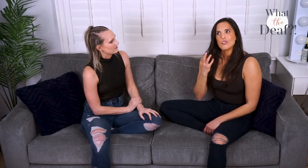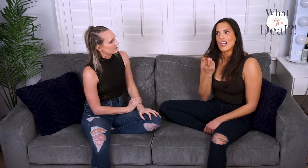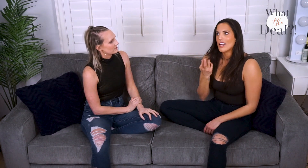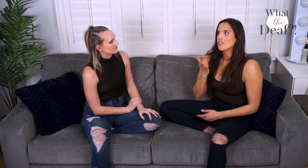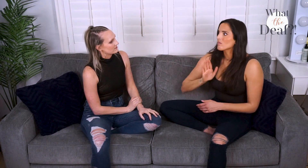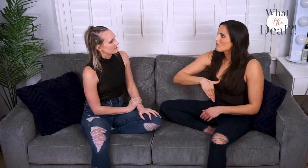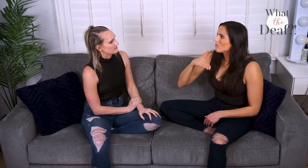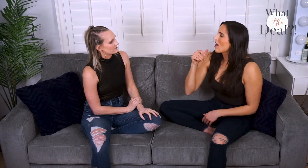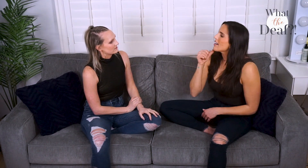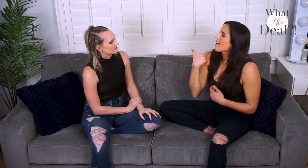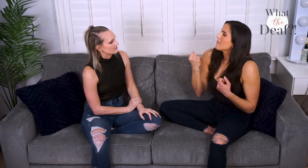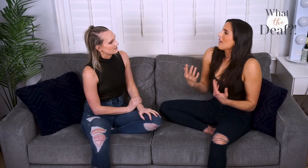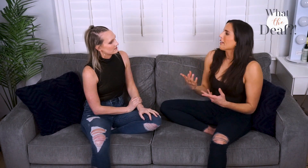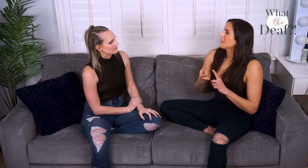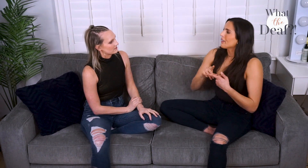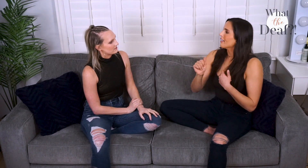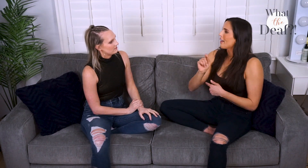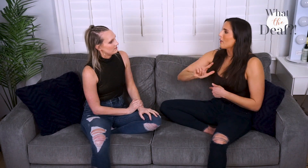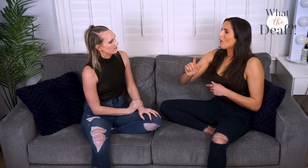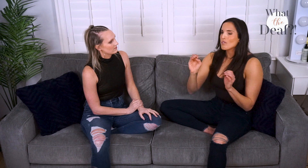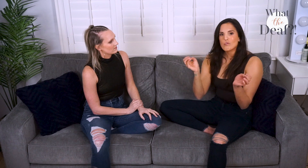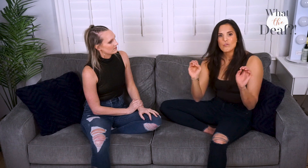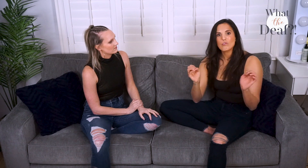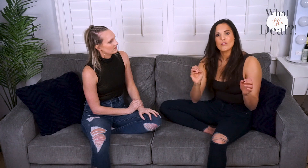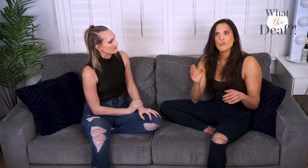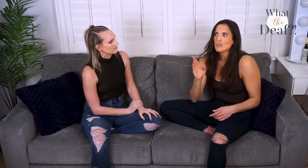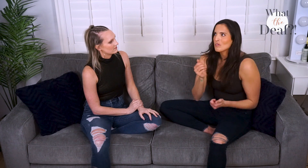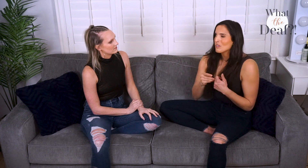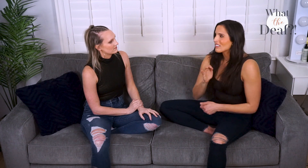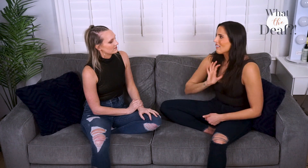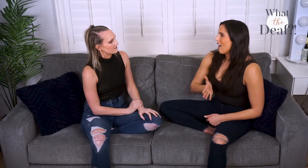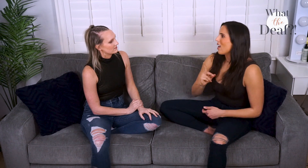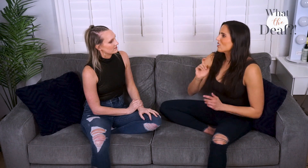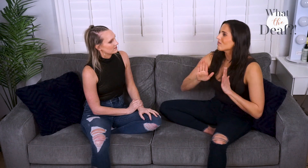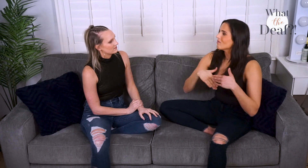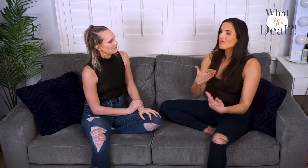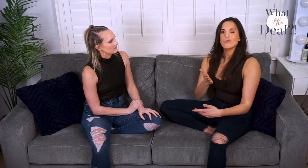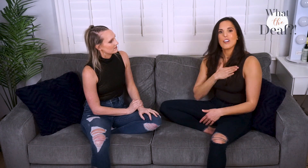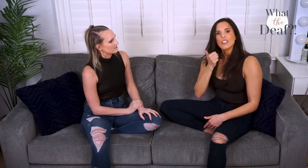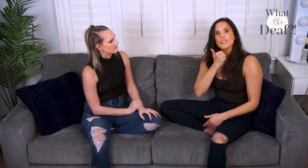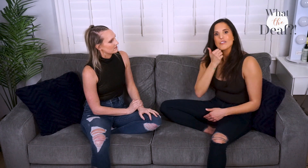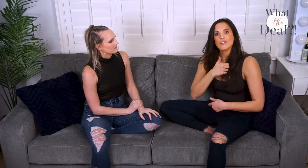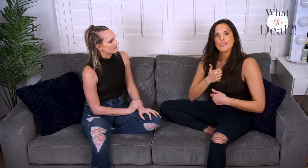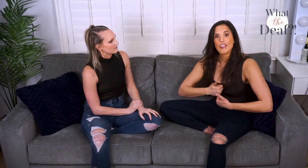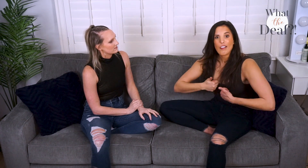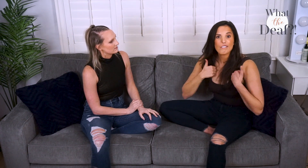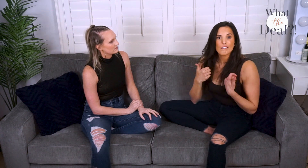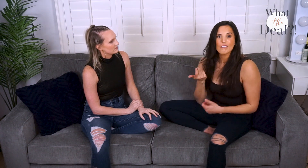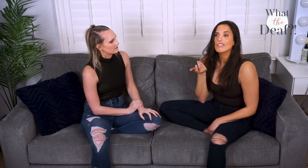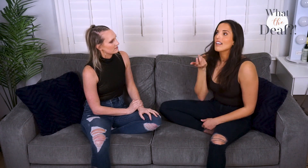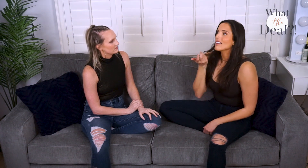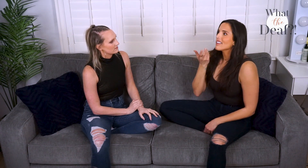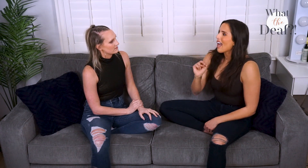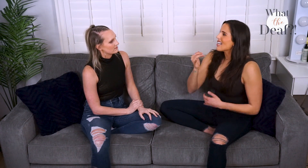I realized growing up I didn't have many friends, which, I mean, that was fine, I just went about my daily life.